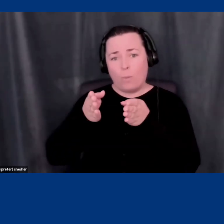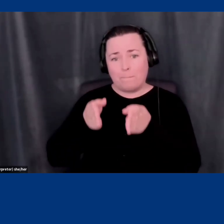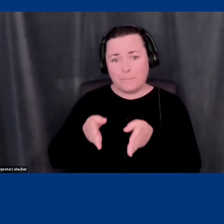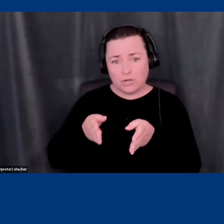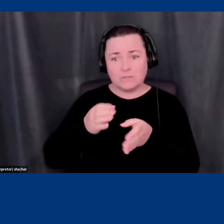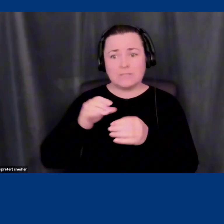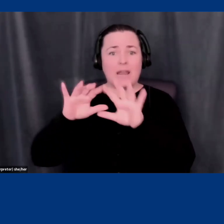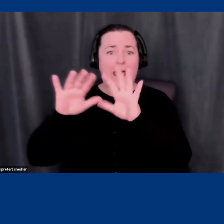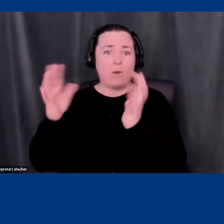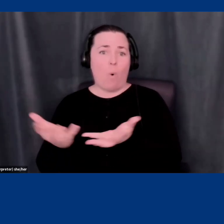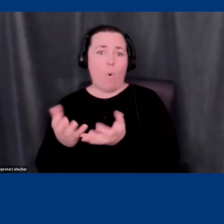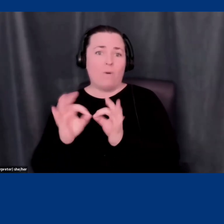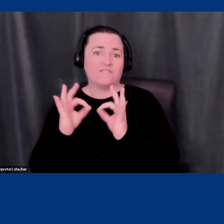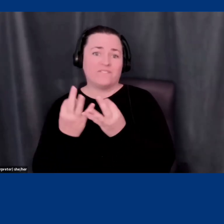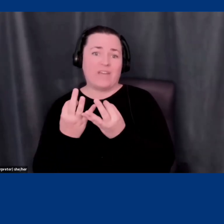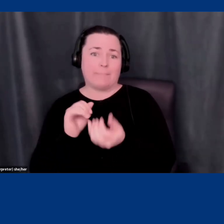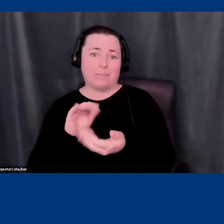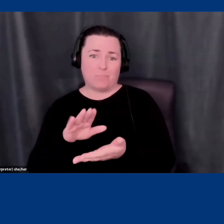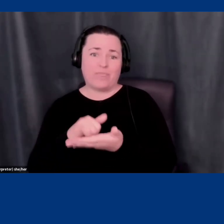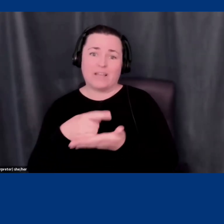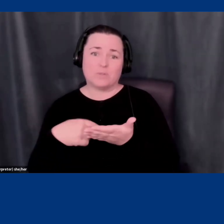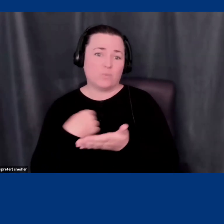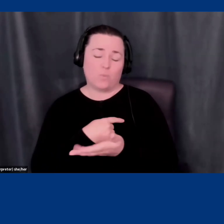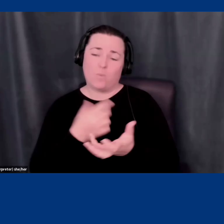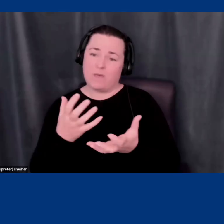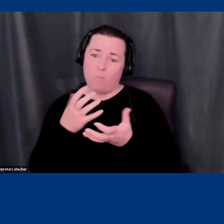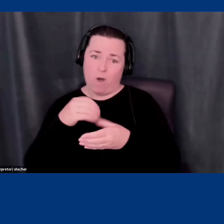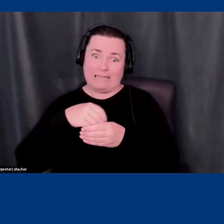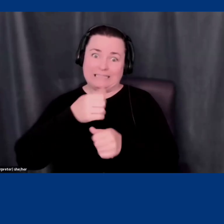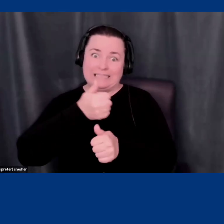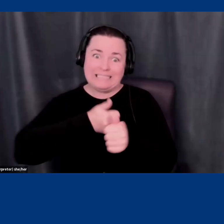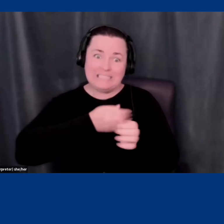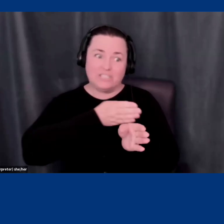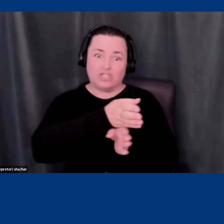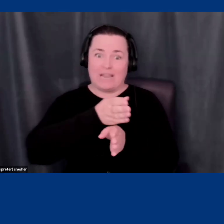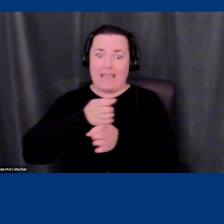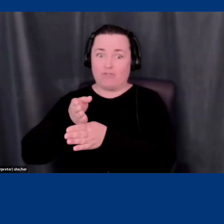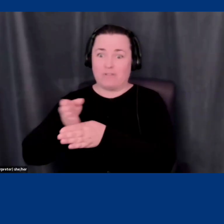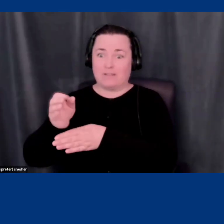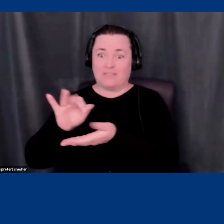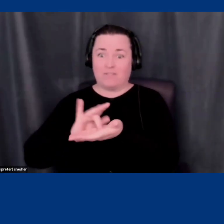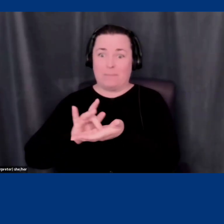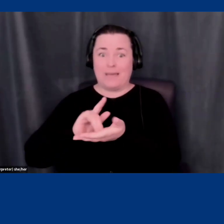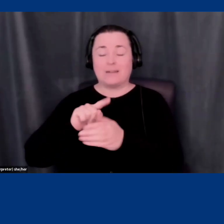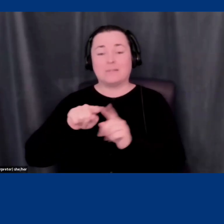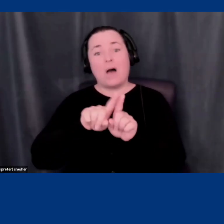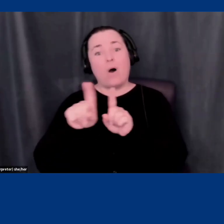think we want in all areas of medicine, but also for all disabled people seeking out this care.